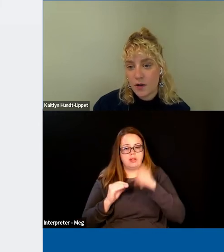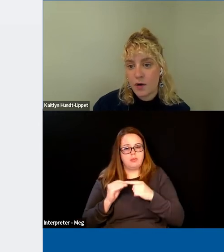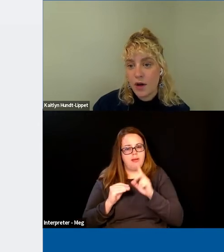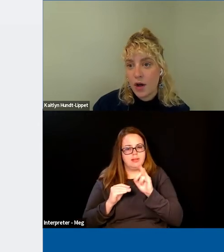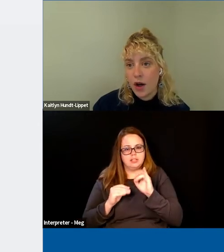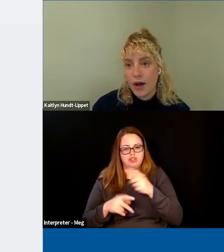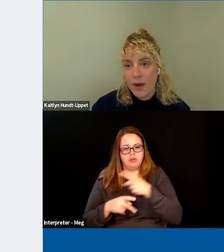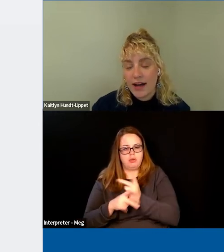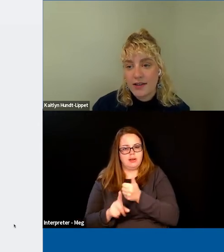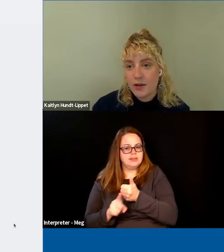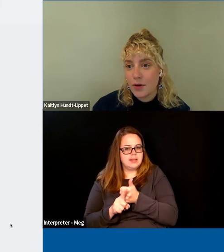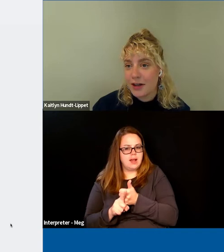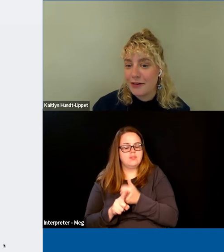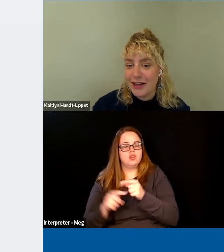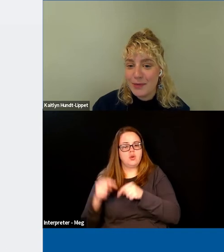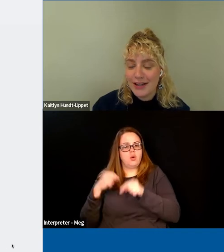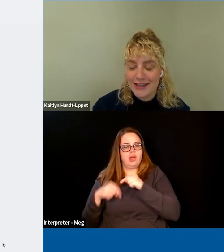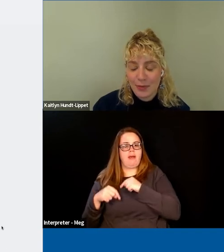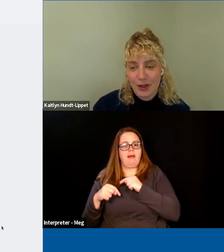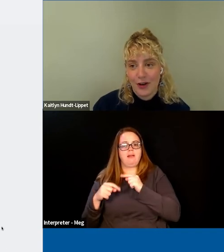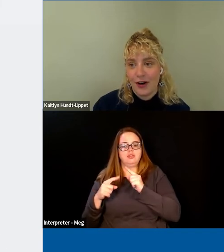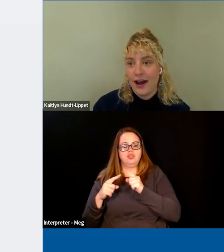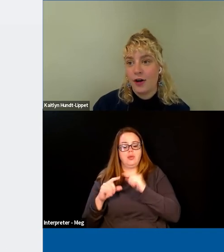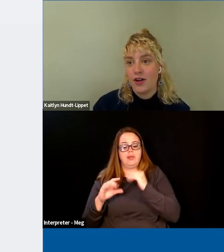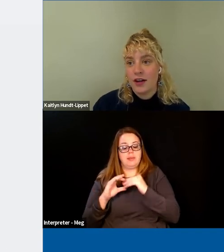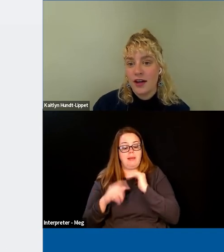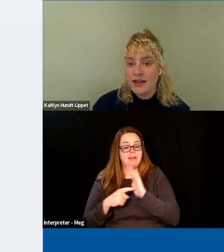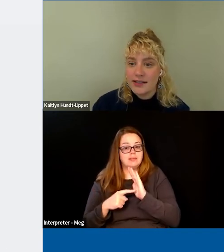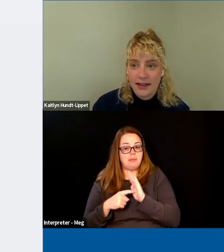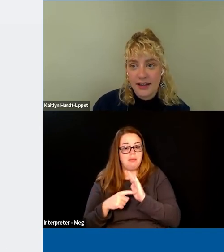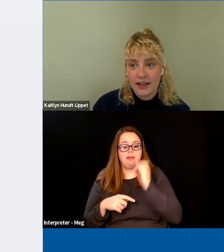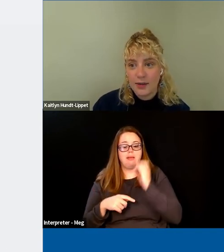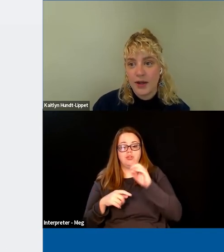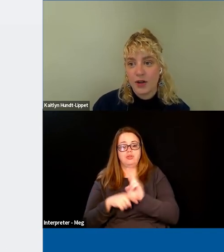So, going back to kind of an email example, if you're in Outlook, sending an email,